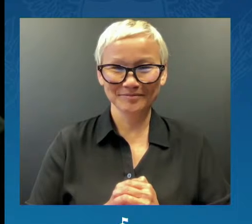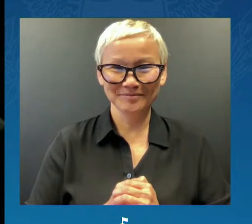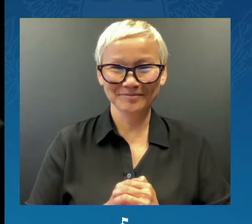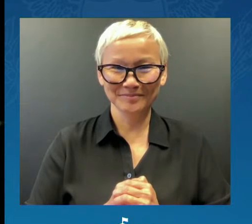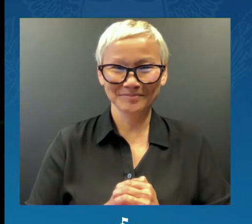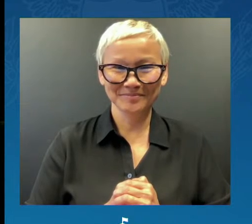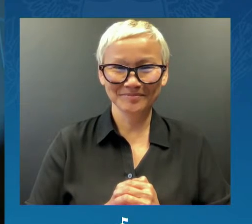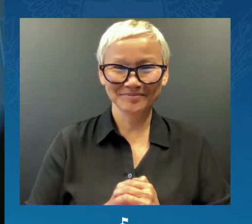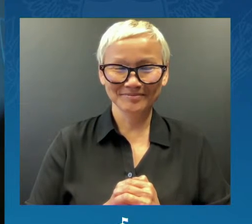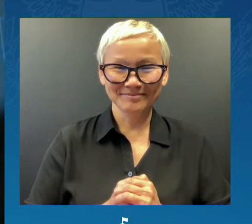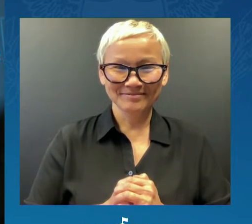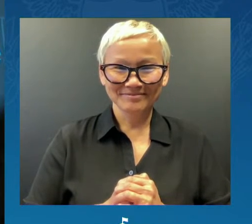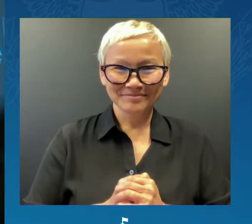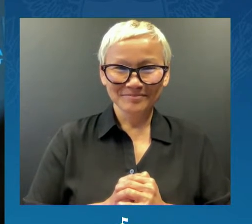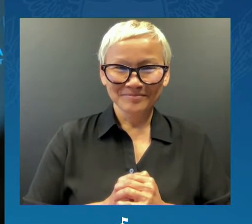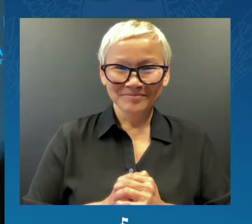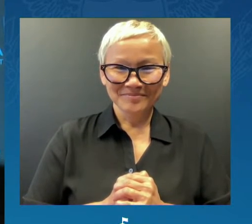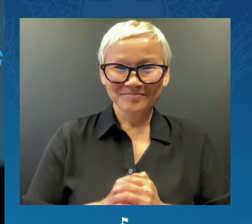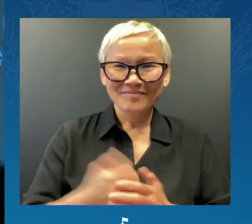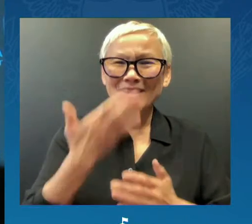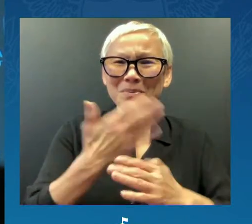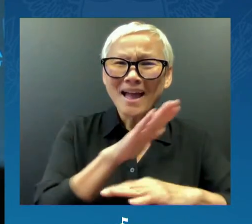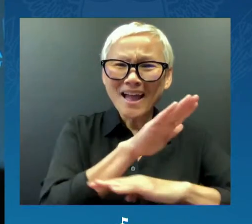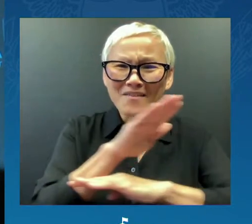The Vice President: Good afternoon. Please have a seat. Good afternoon.